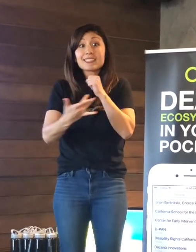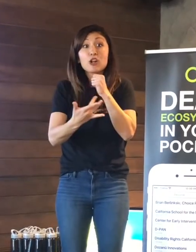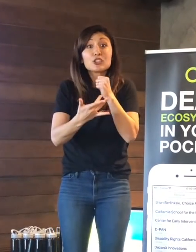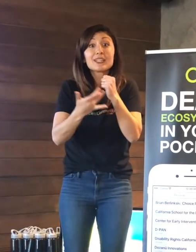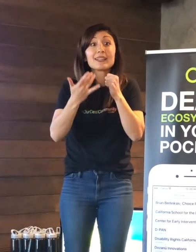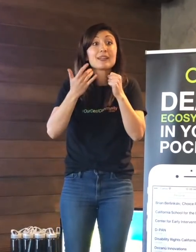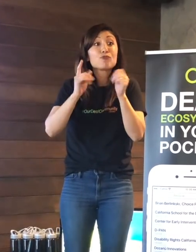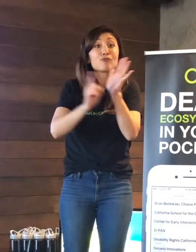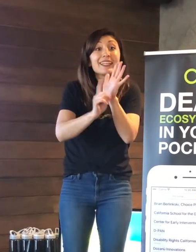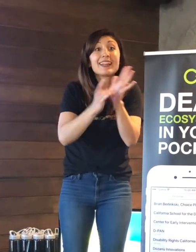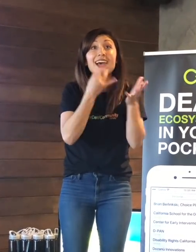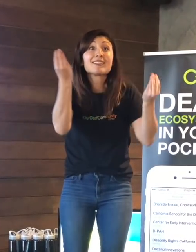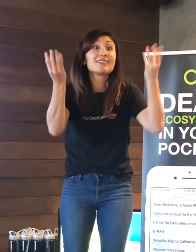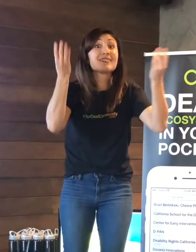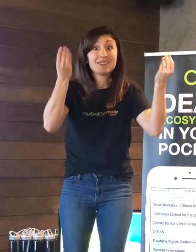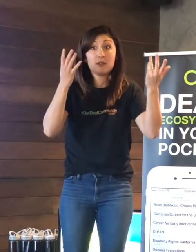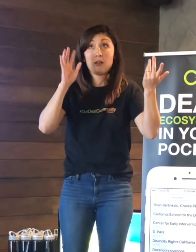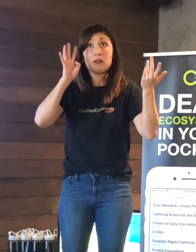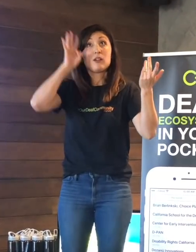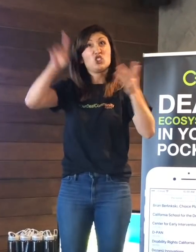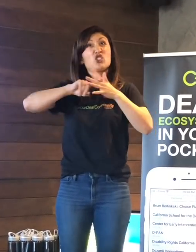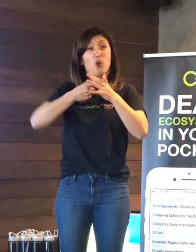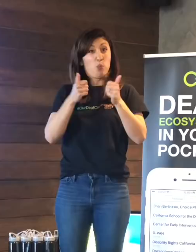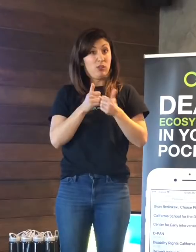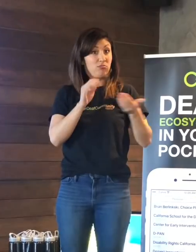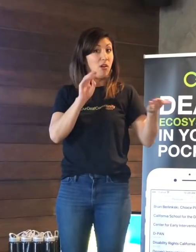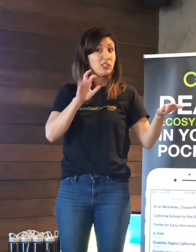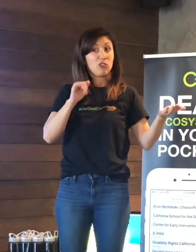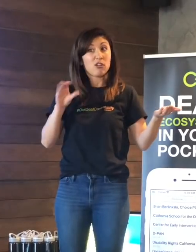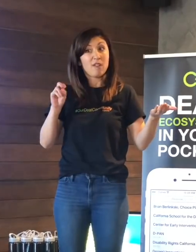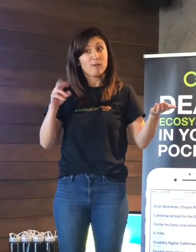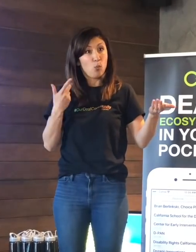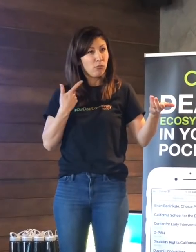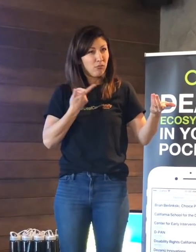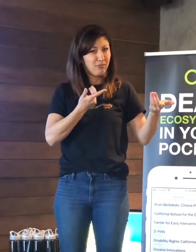Advanced ringing lighting solutions started with Mozzeria and Convo.